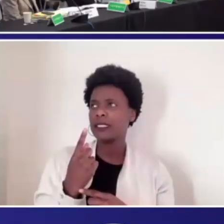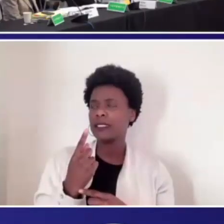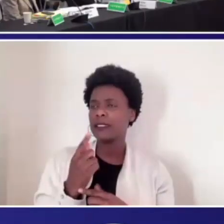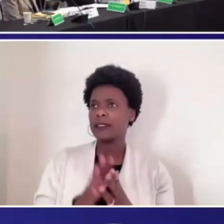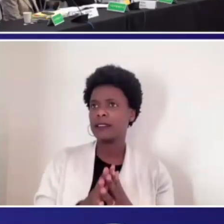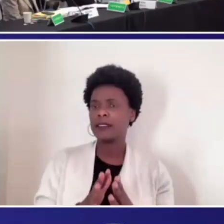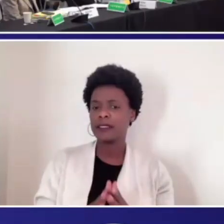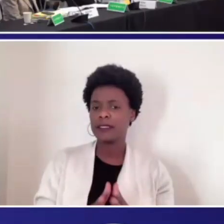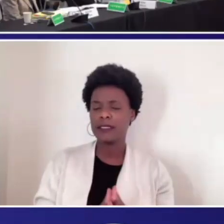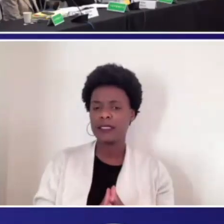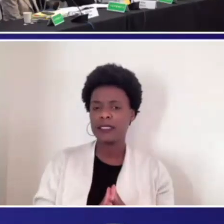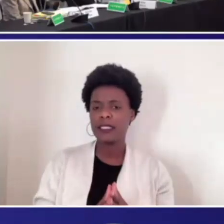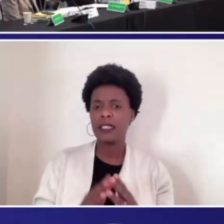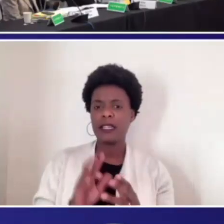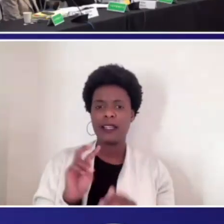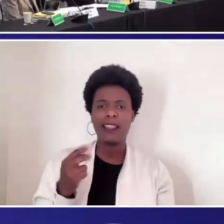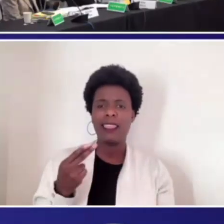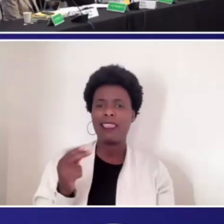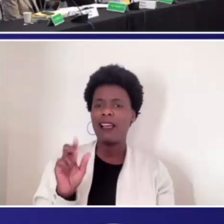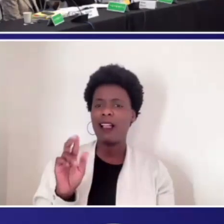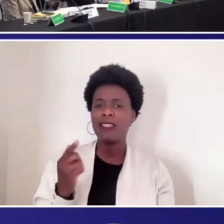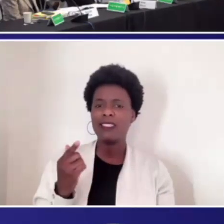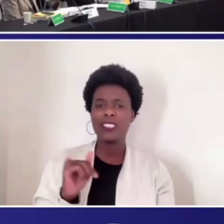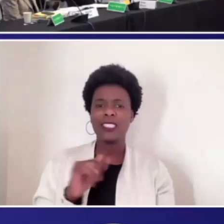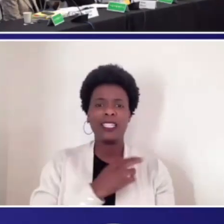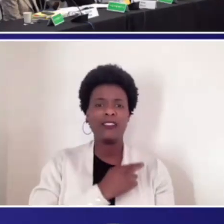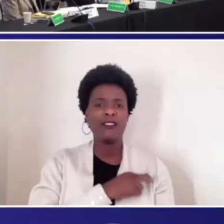you know, the theology and religious vocations, really.